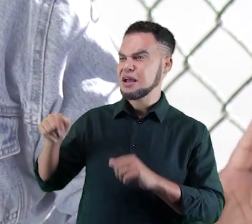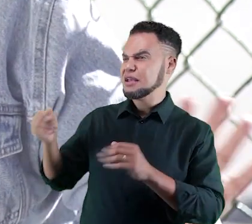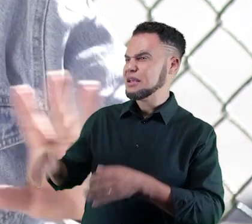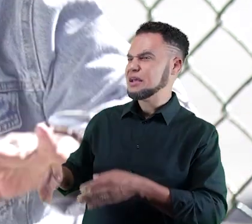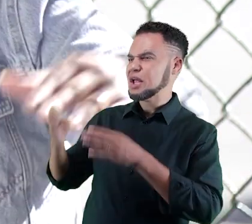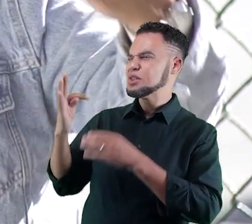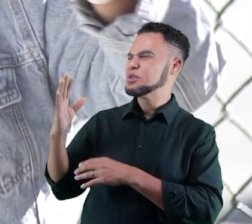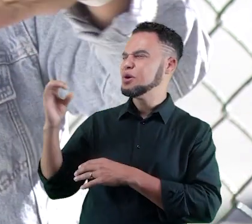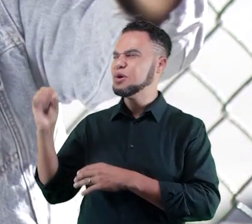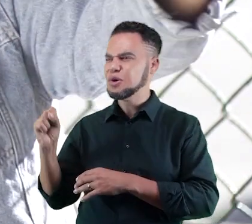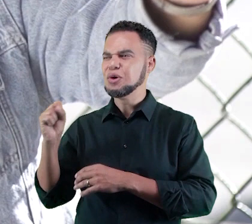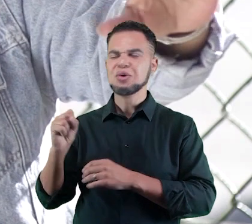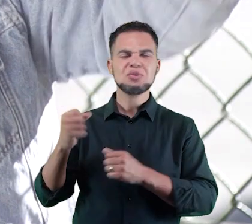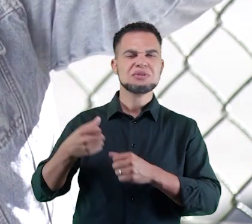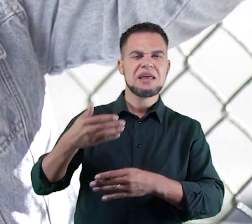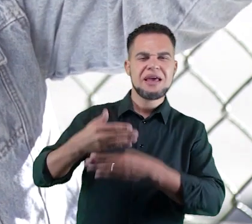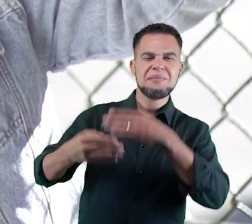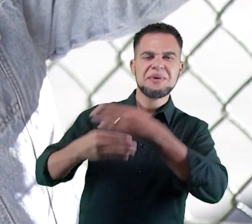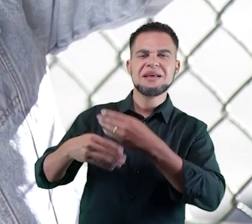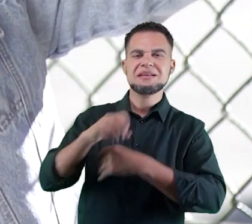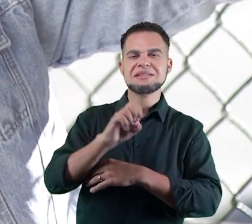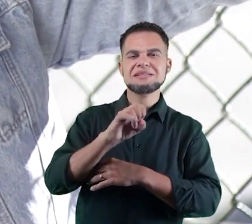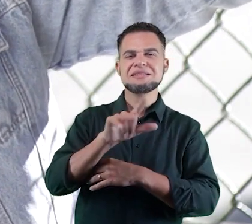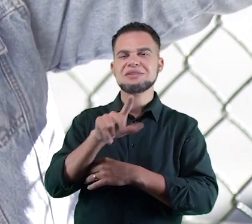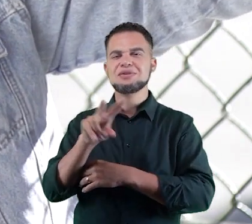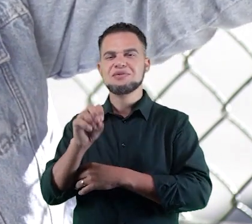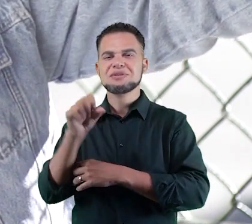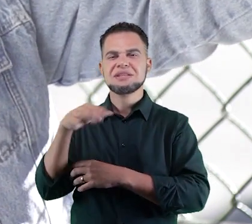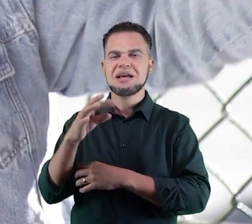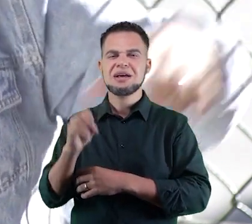It was called the "Toco" river, up there, it was the Sílvio Santos´ dam, got it?